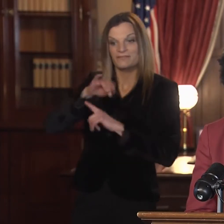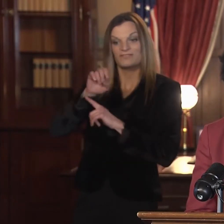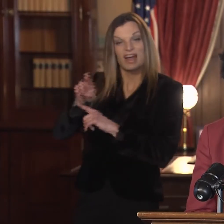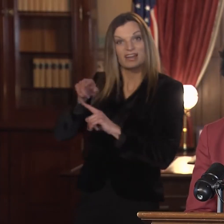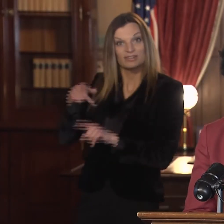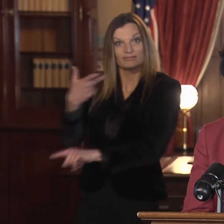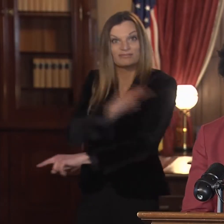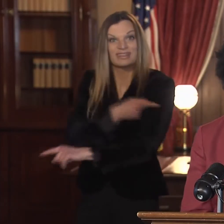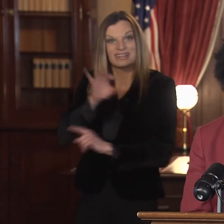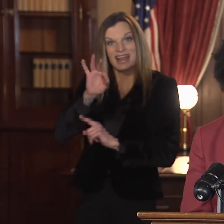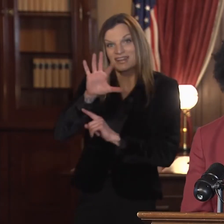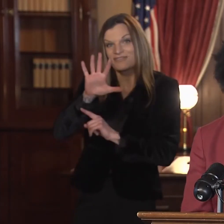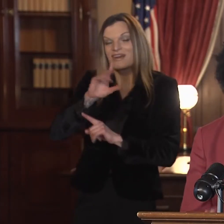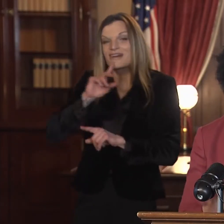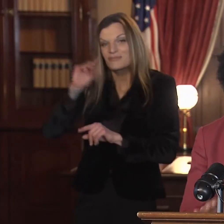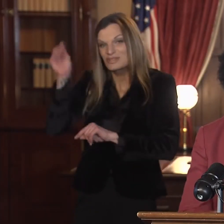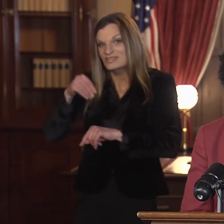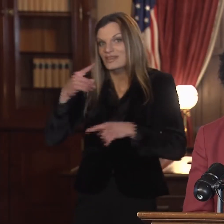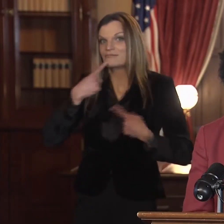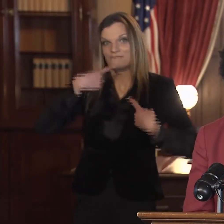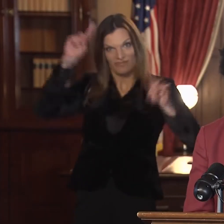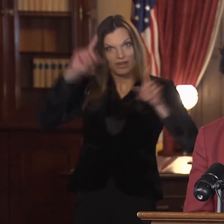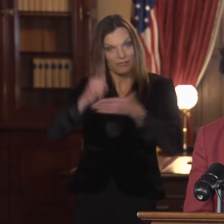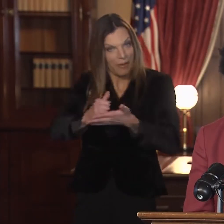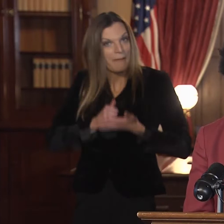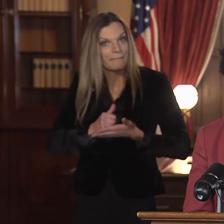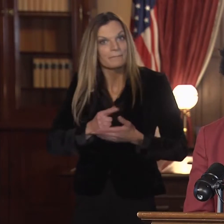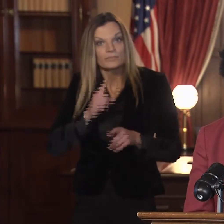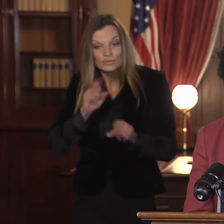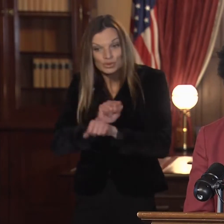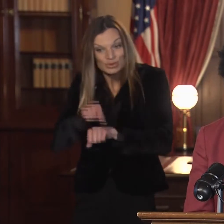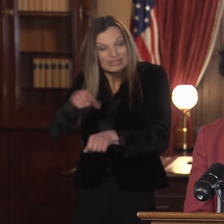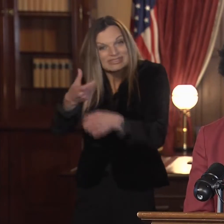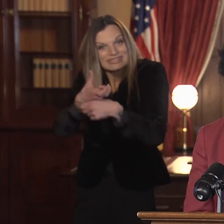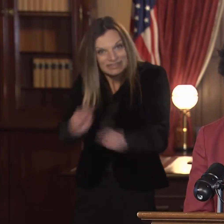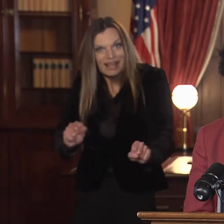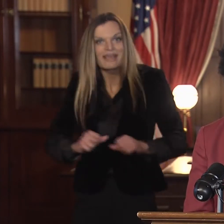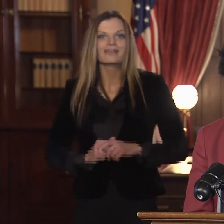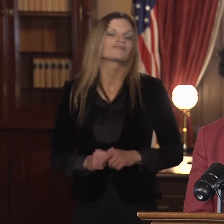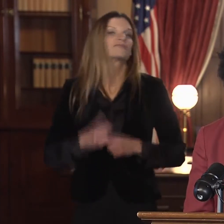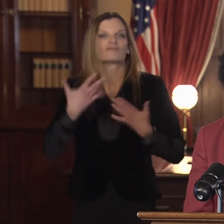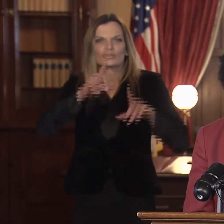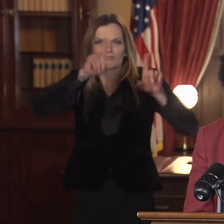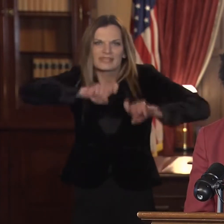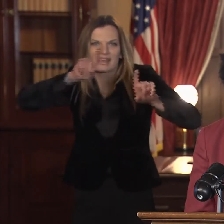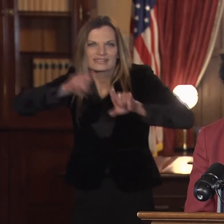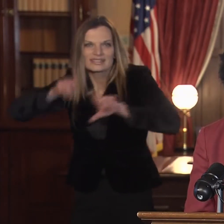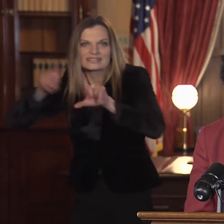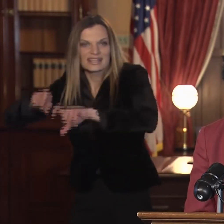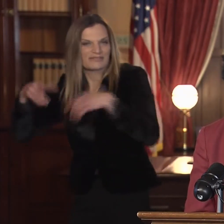THIS MEANS A NEW ERA IN FIGHTING THIS PANDEMIC. THE PFIZER COVID-19 VACCINE IS